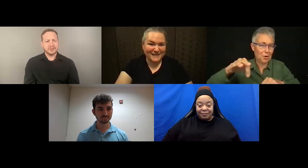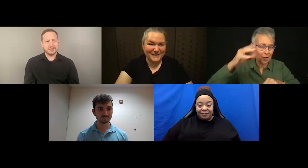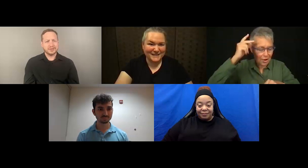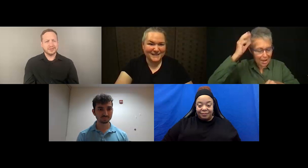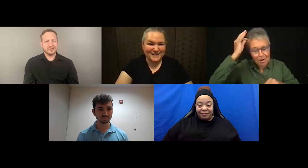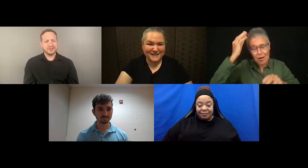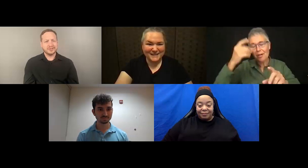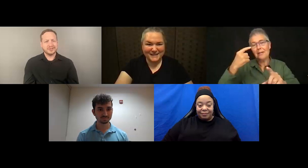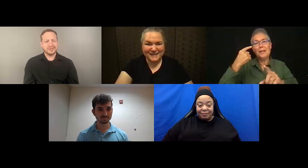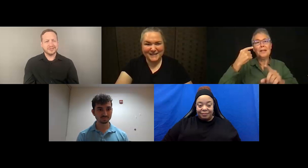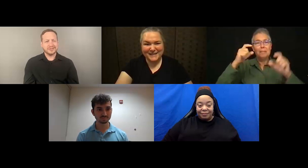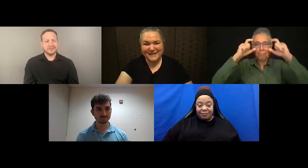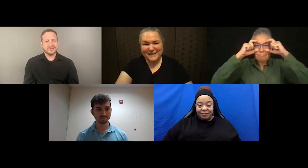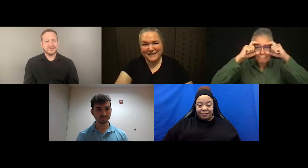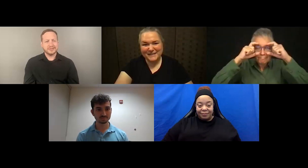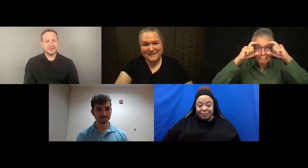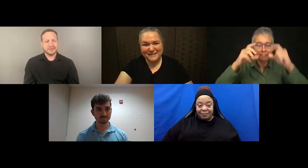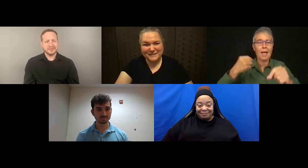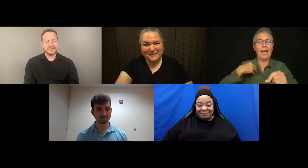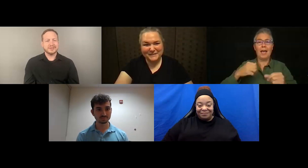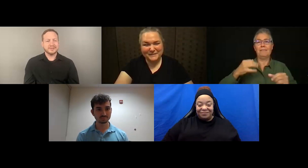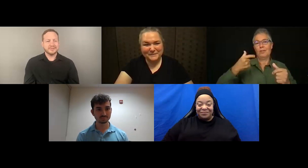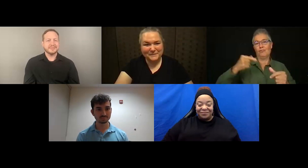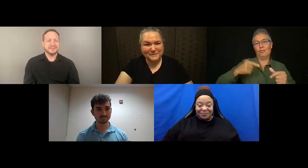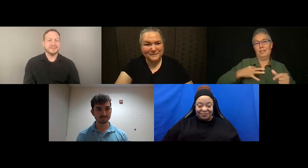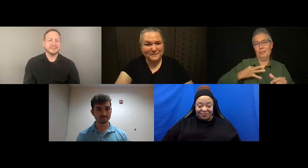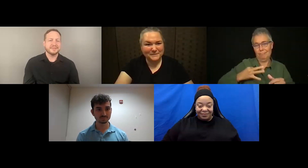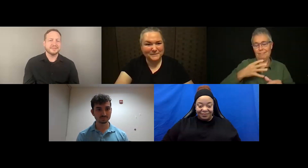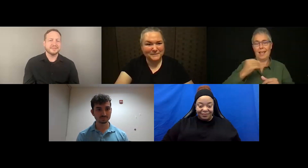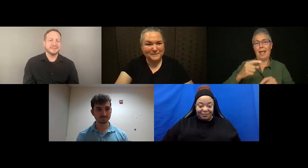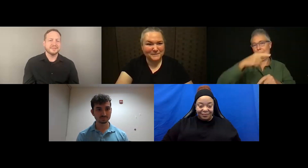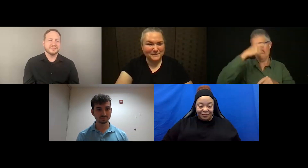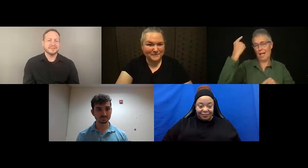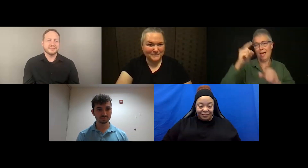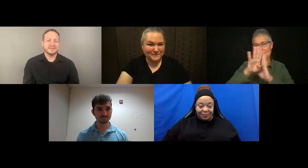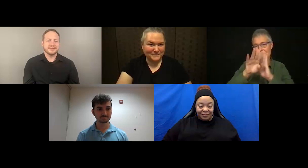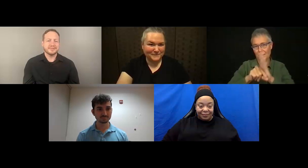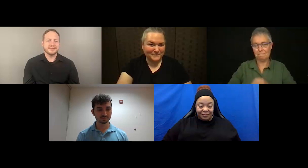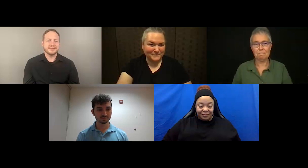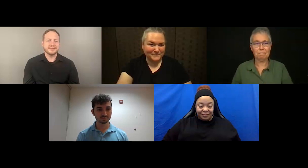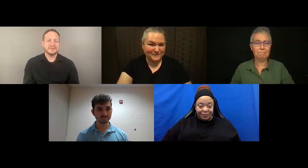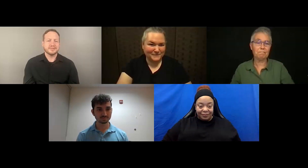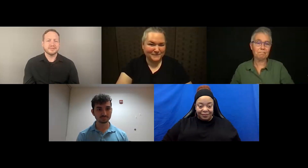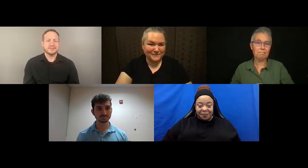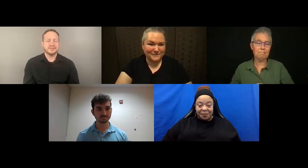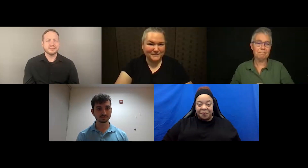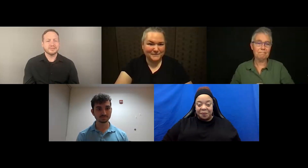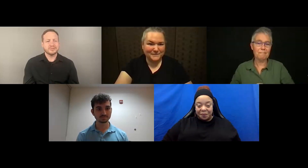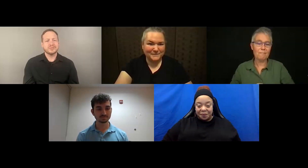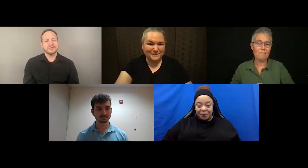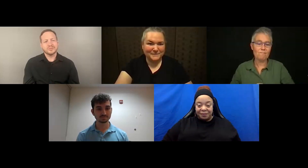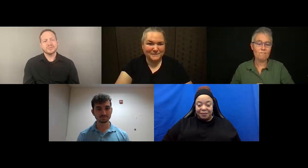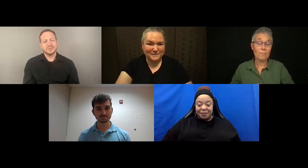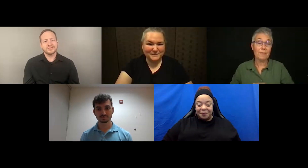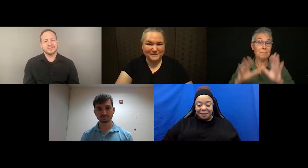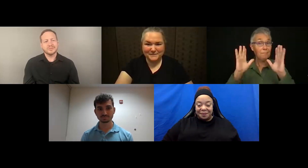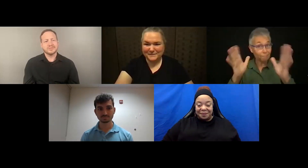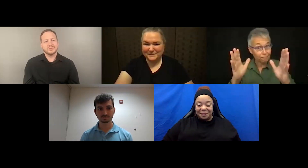salt and pepper gray. I also have glasses, a green shirt and a black background.